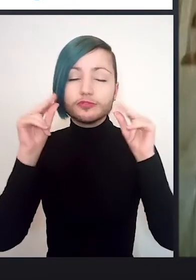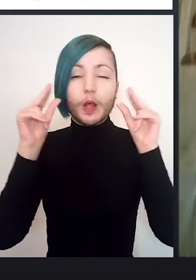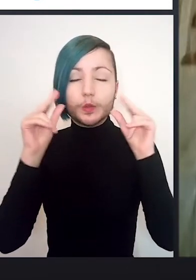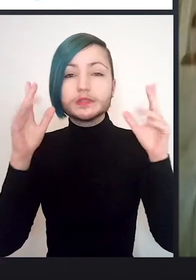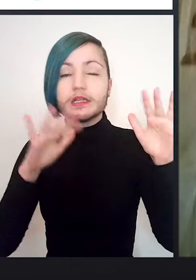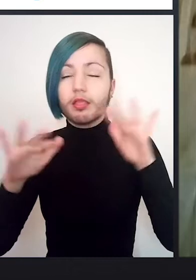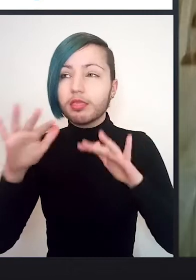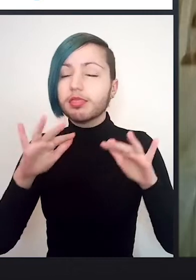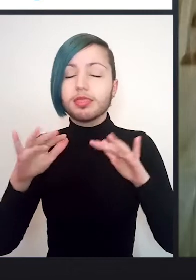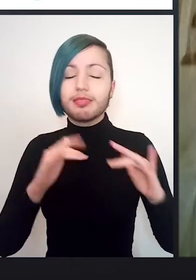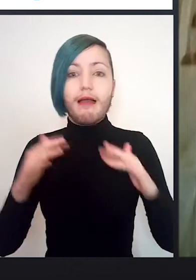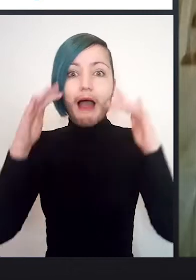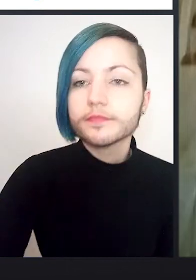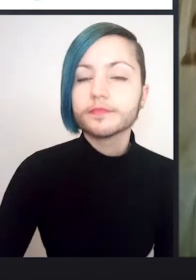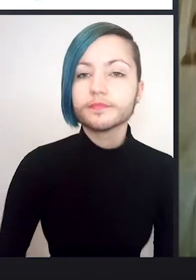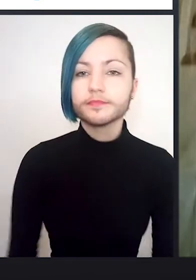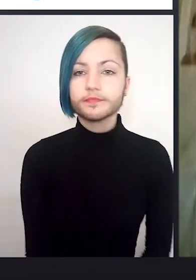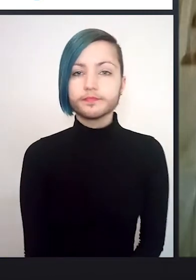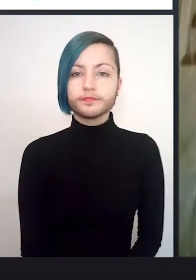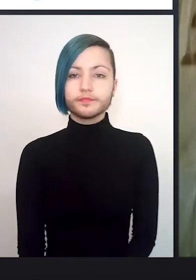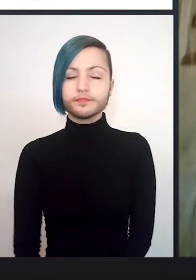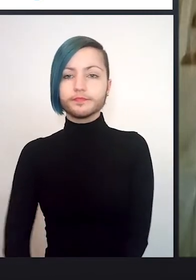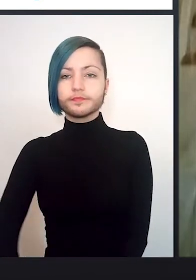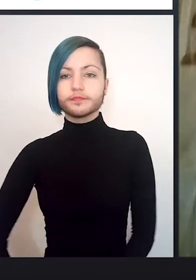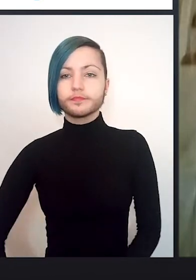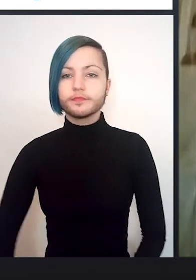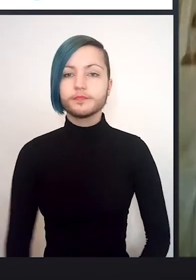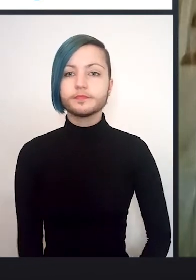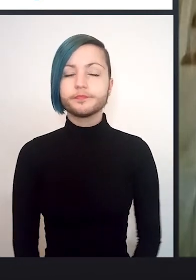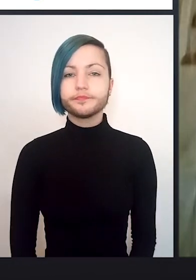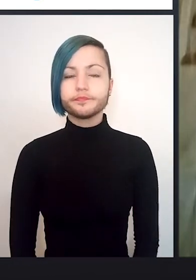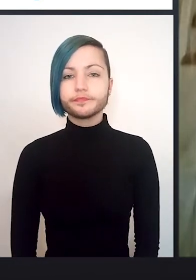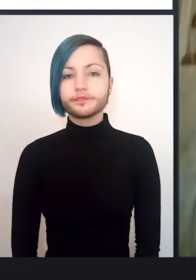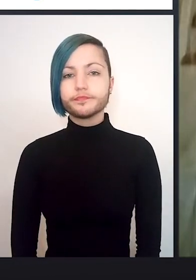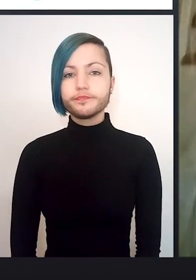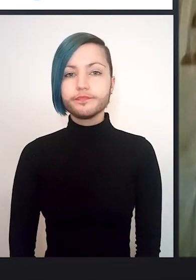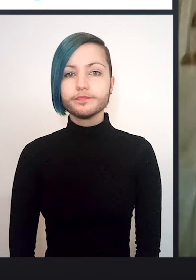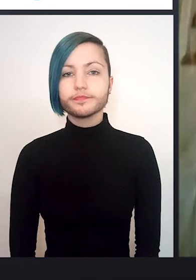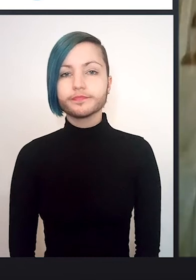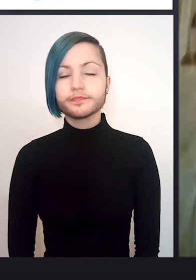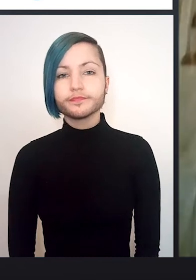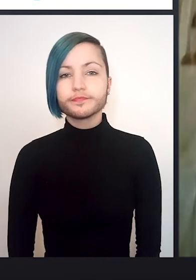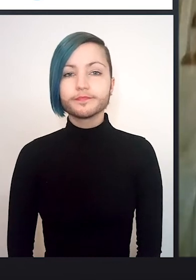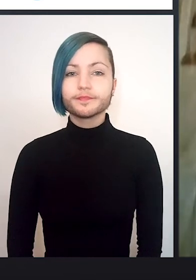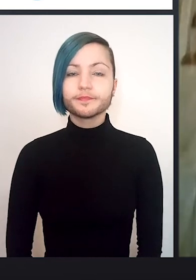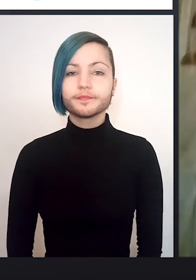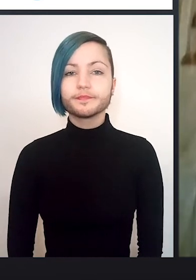you're feeling quite high because you're on all the anaesthetic and everything.